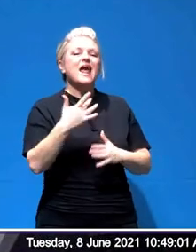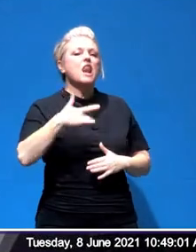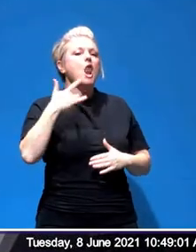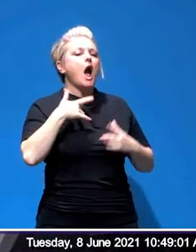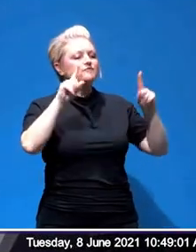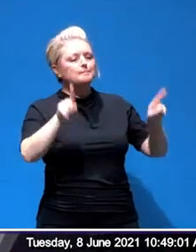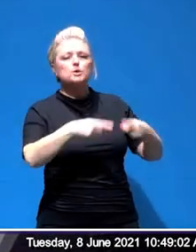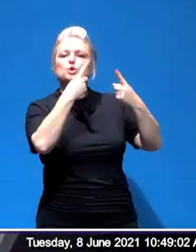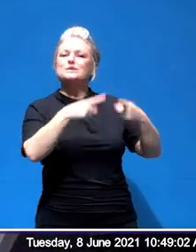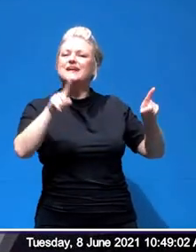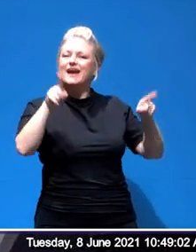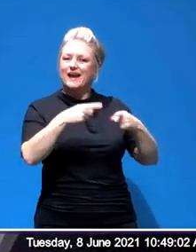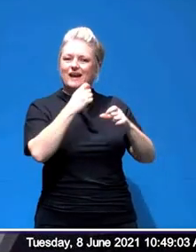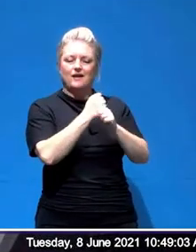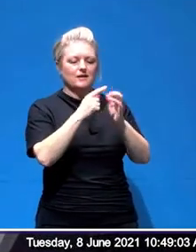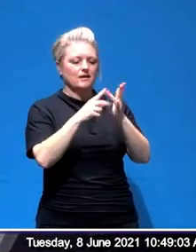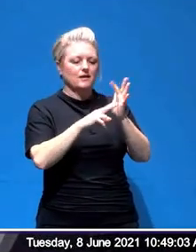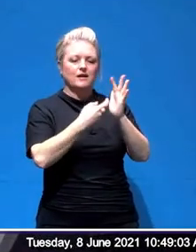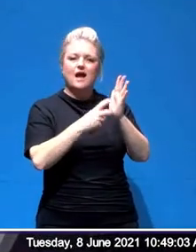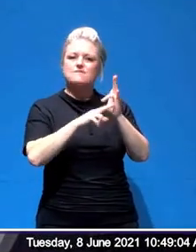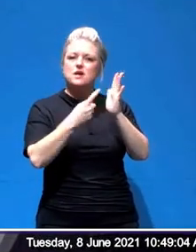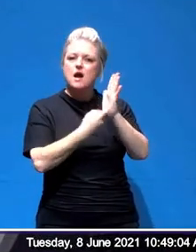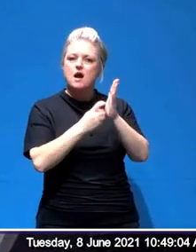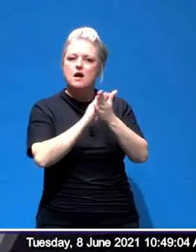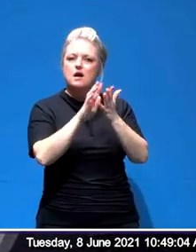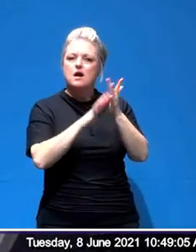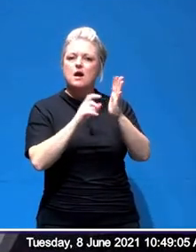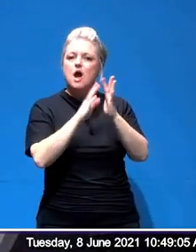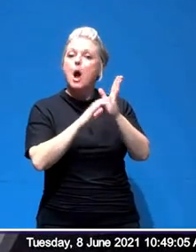Hindmarsh Hotel, and it's specifically held one Sunday afternoon a month,